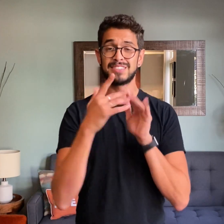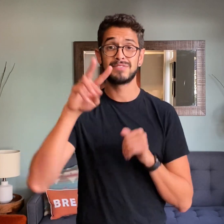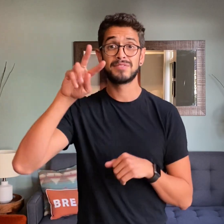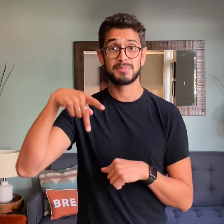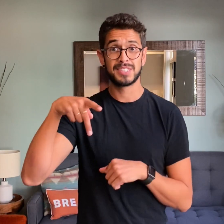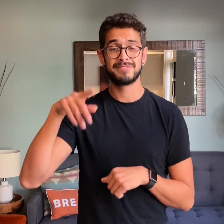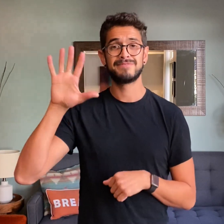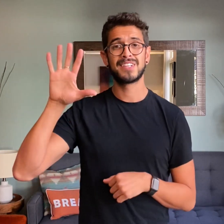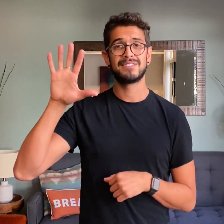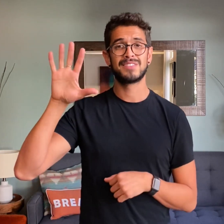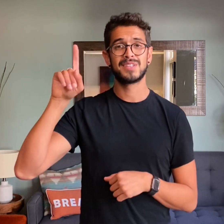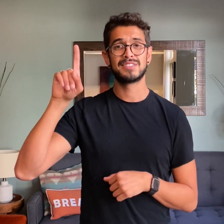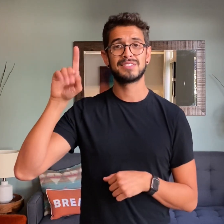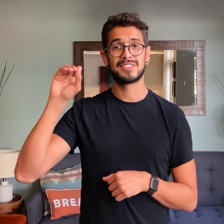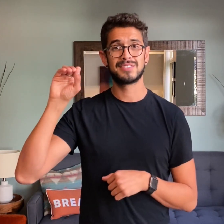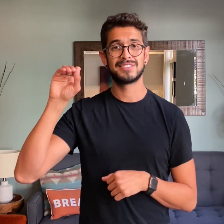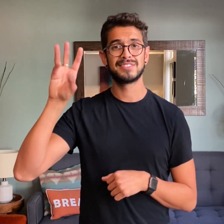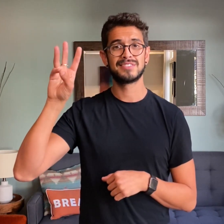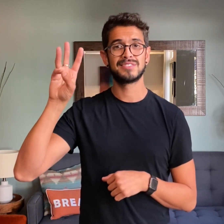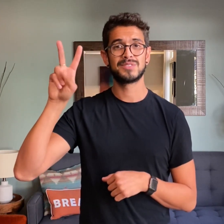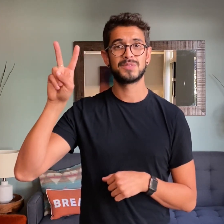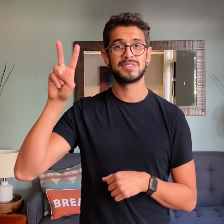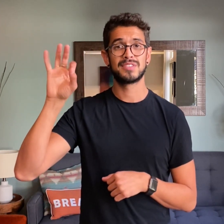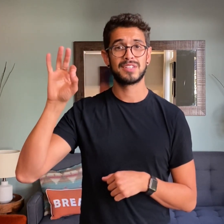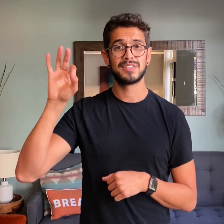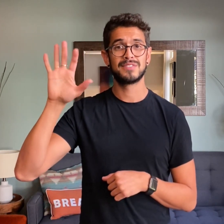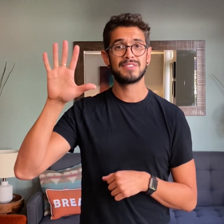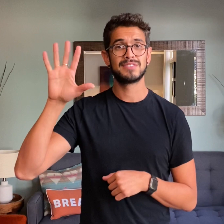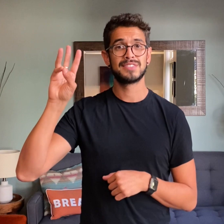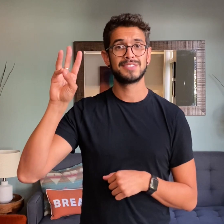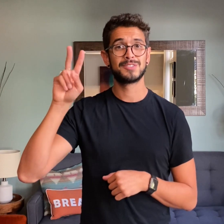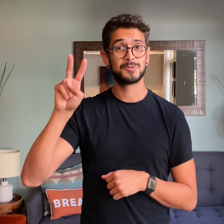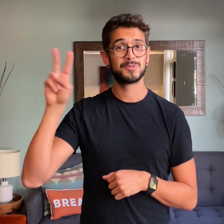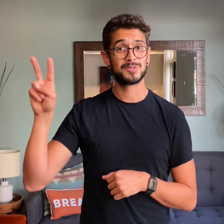at VP (510) 629-5622.